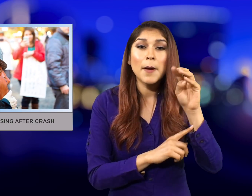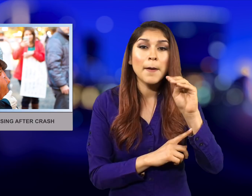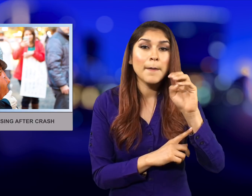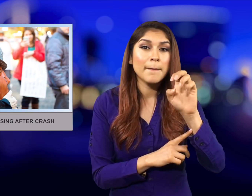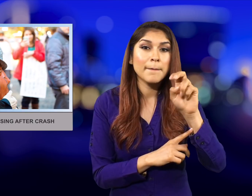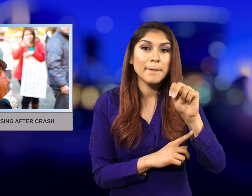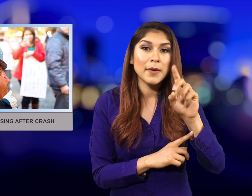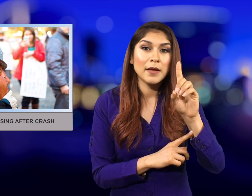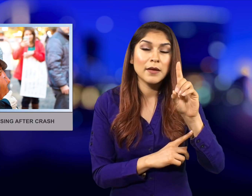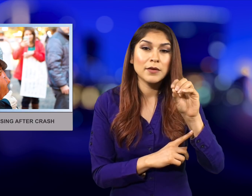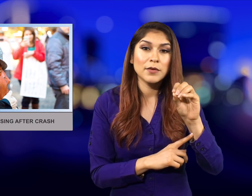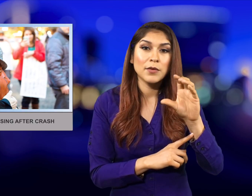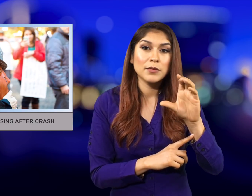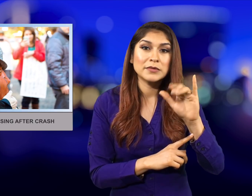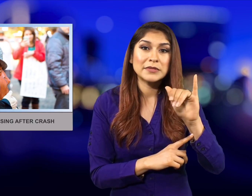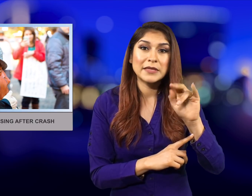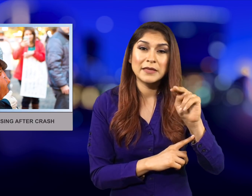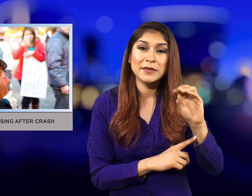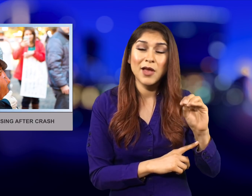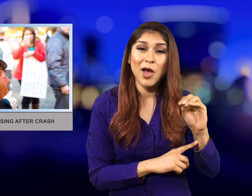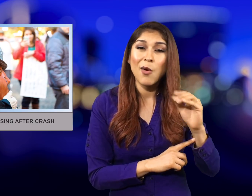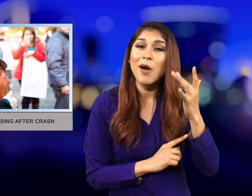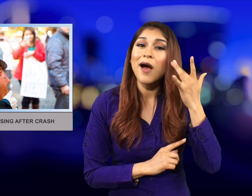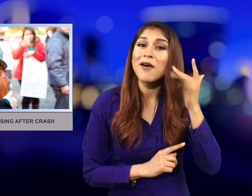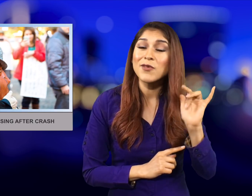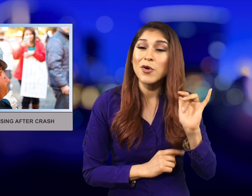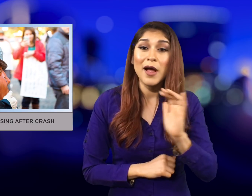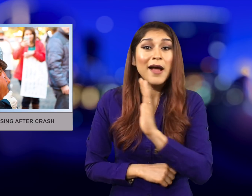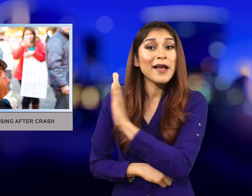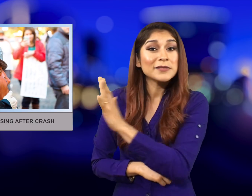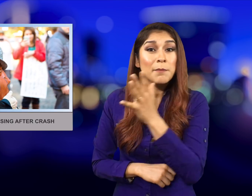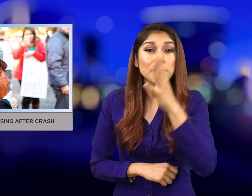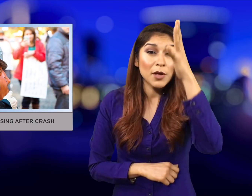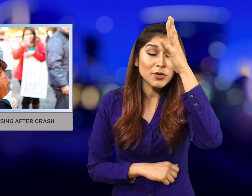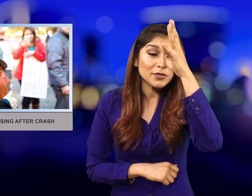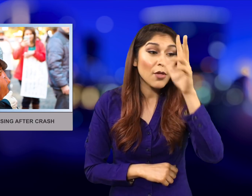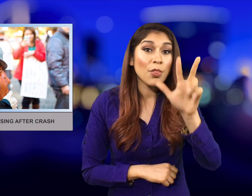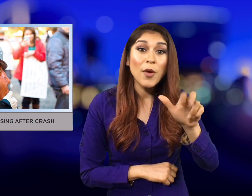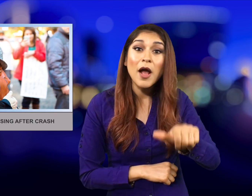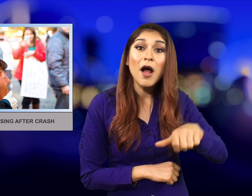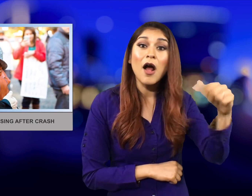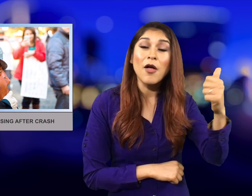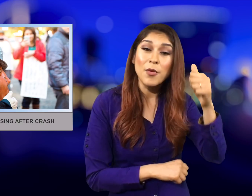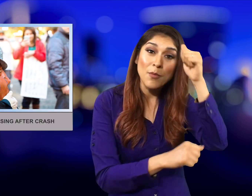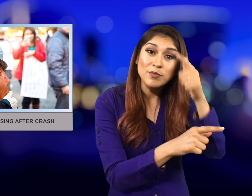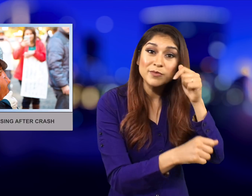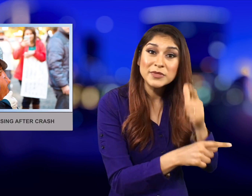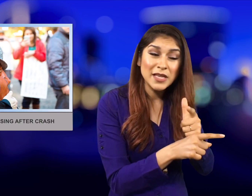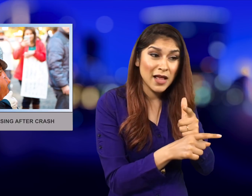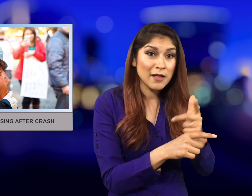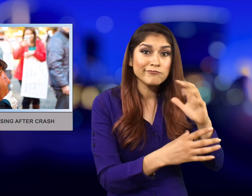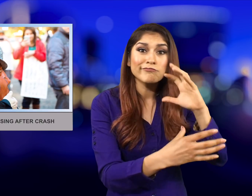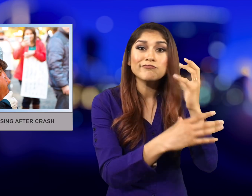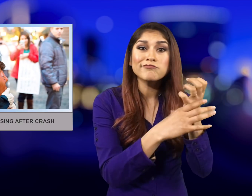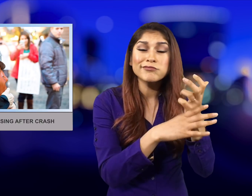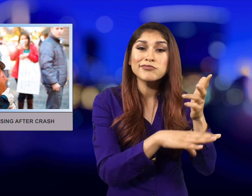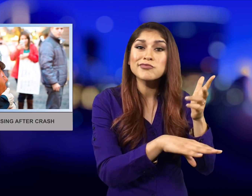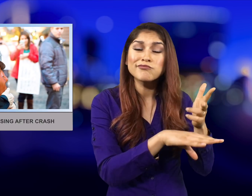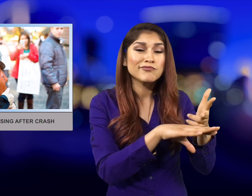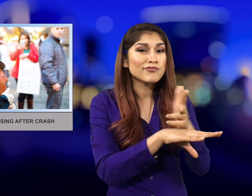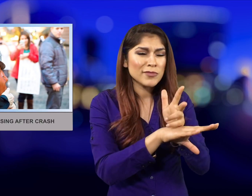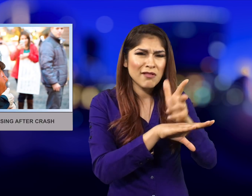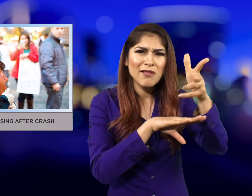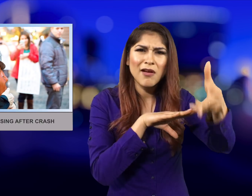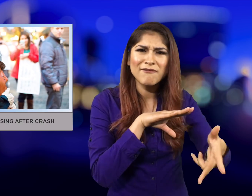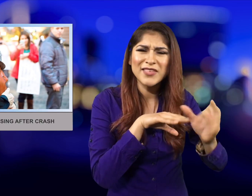Hart's parents and three other siblings died after the family's vehicle drove off a cliff